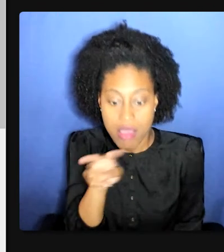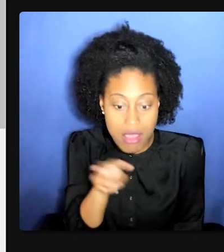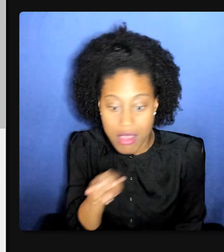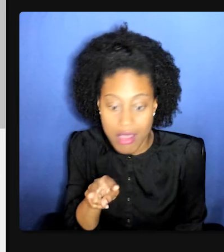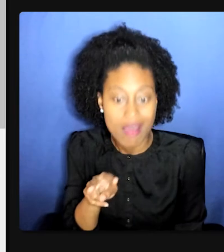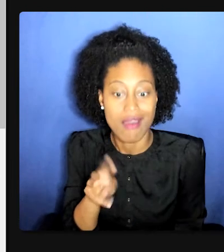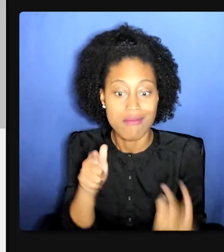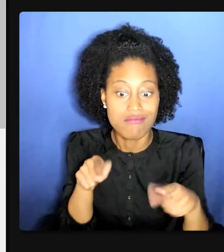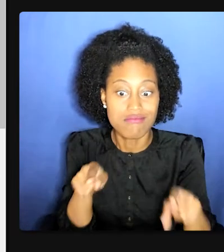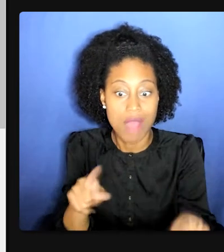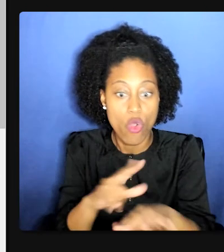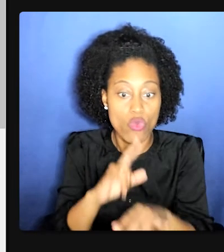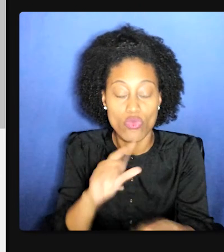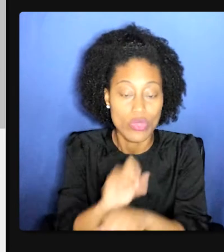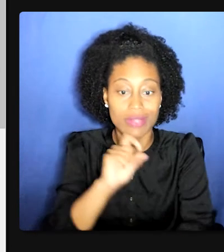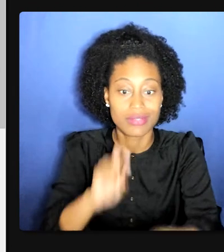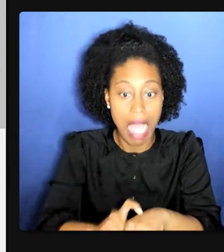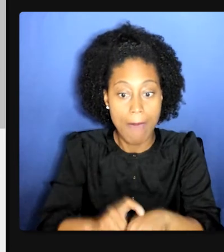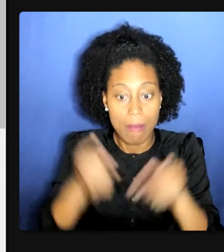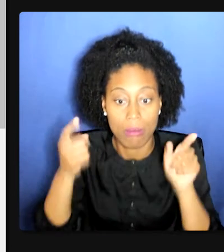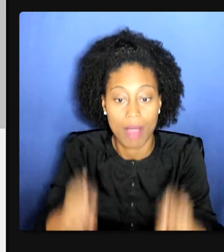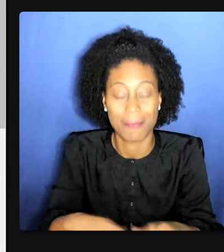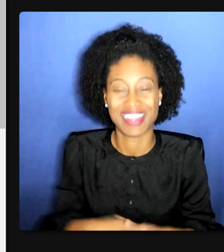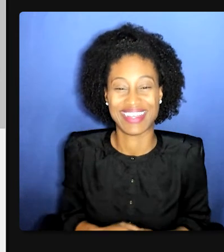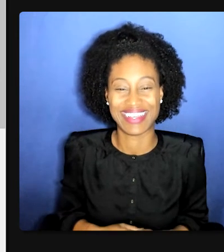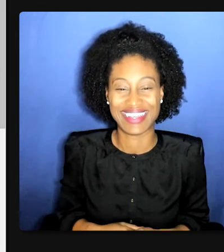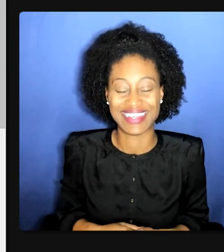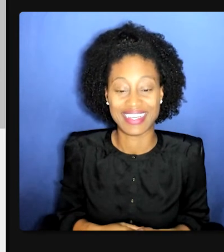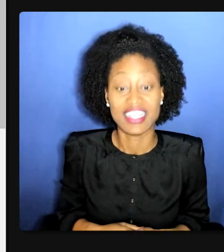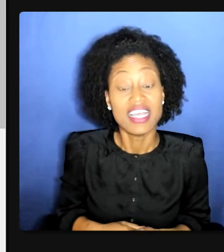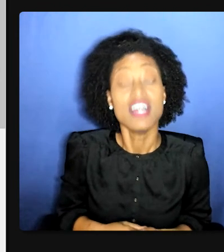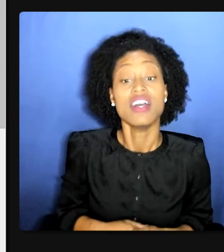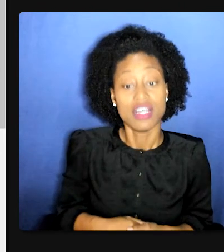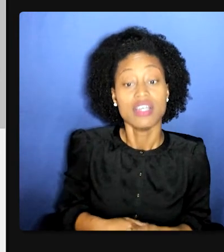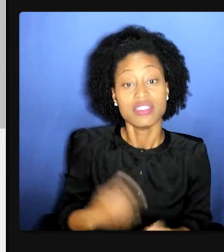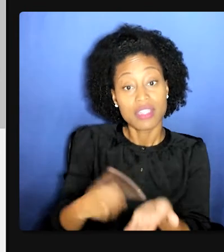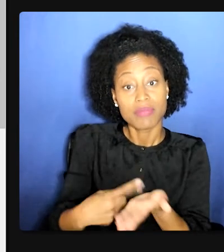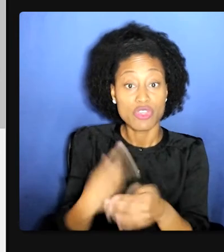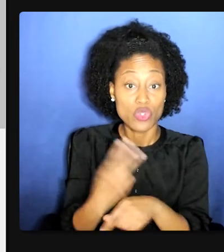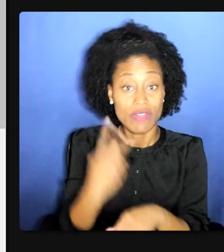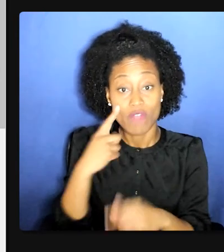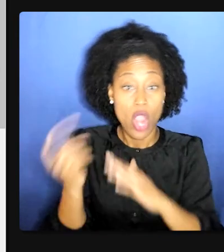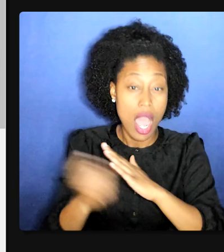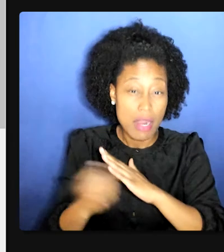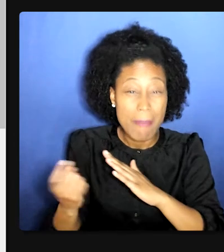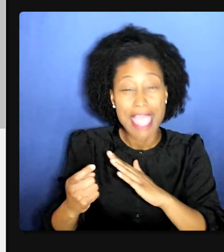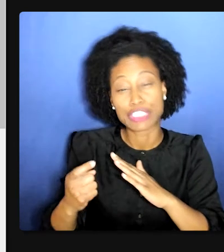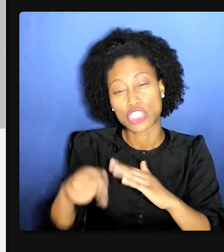These records can be used for different purposes like automation and such.